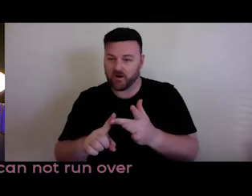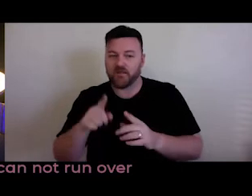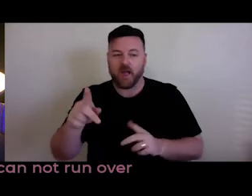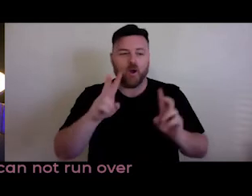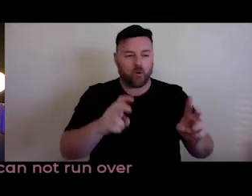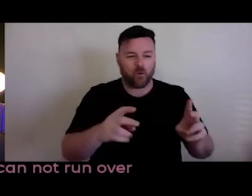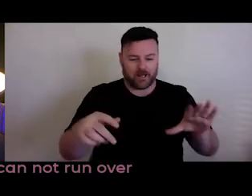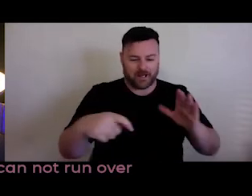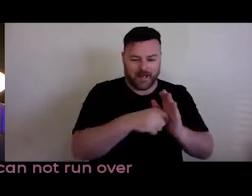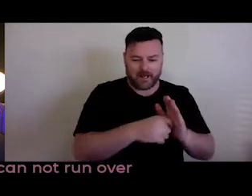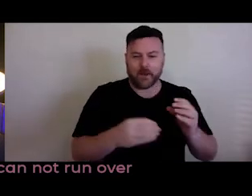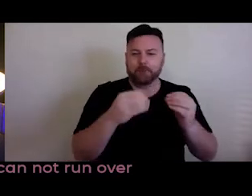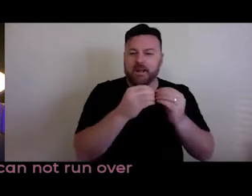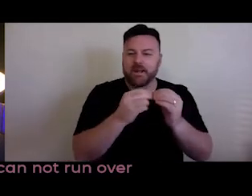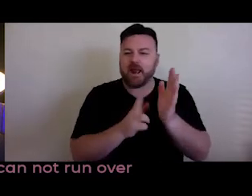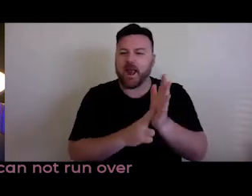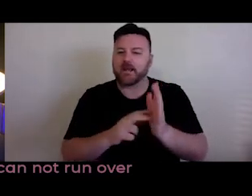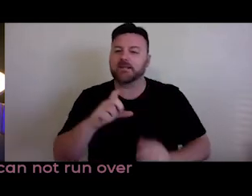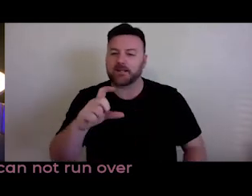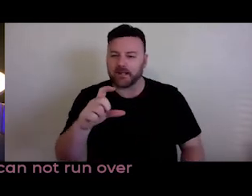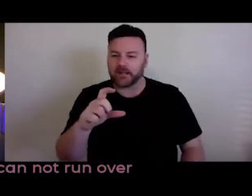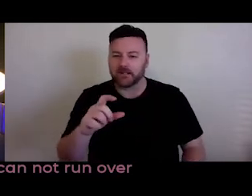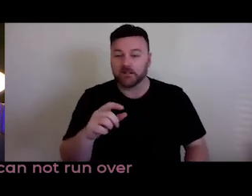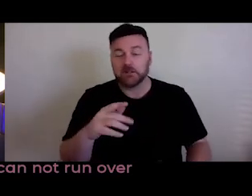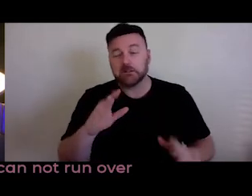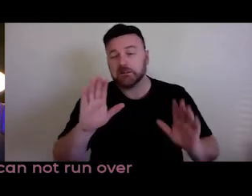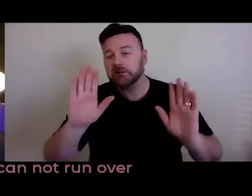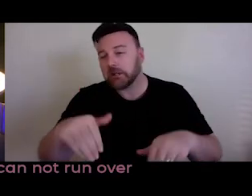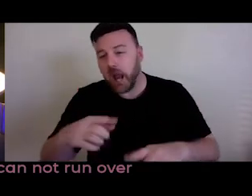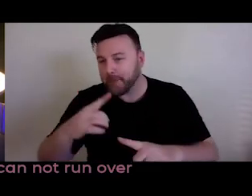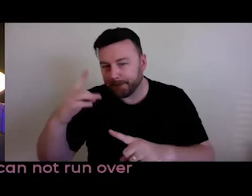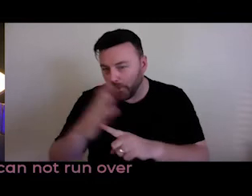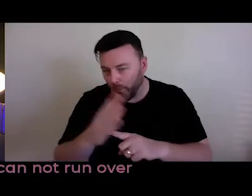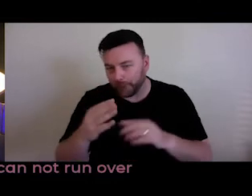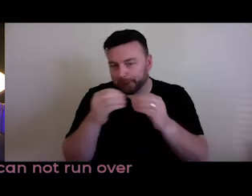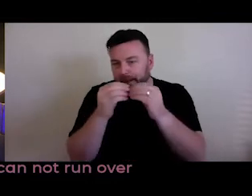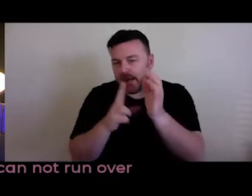this, you might have not. This isn't super important if you're working